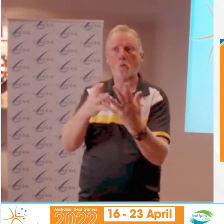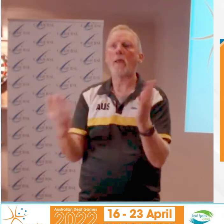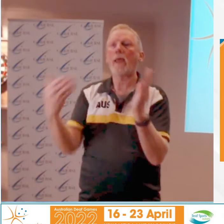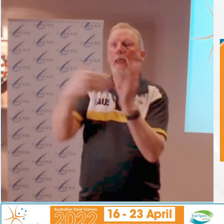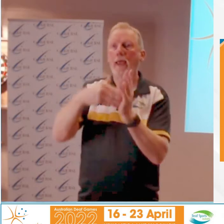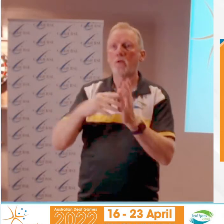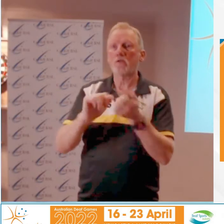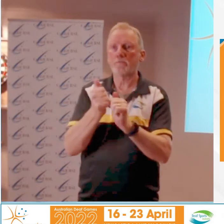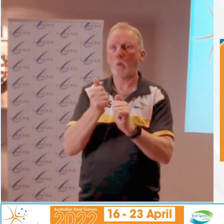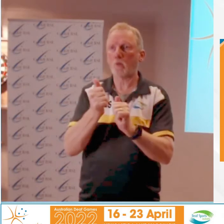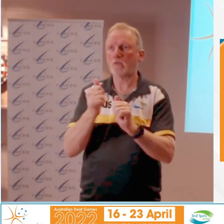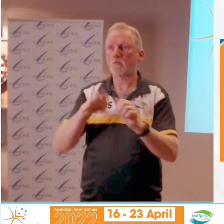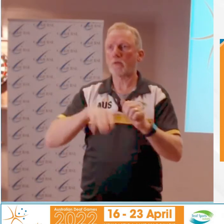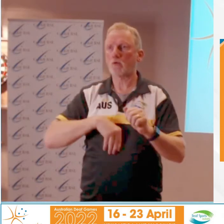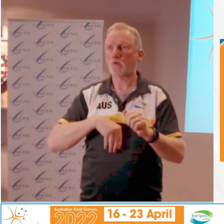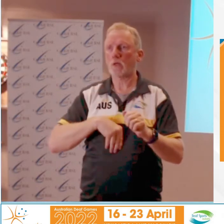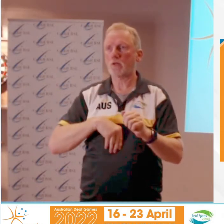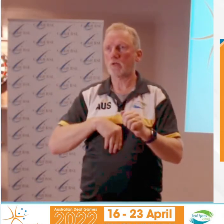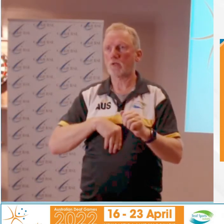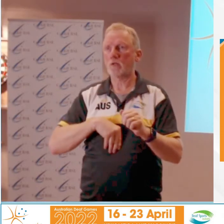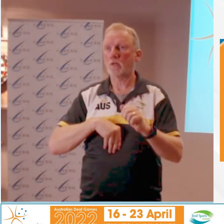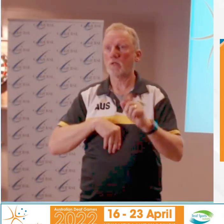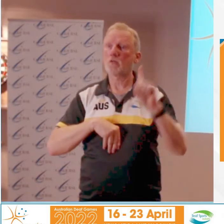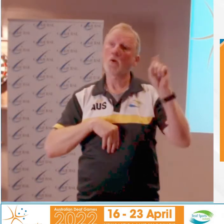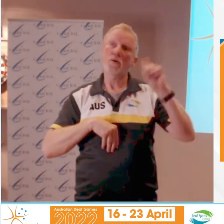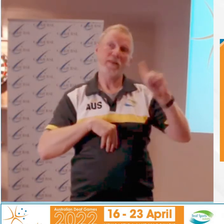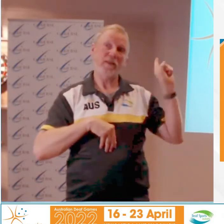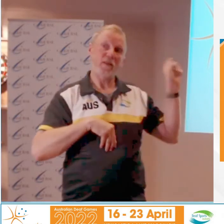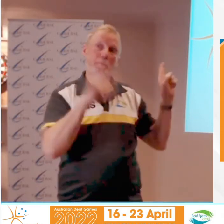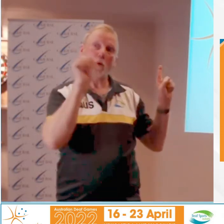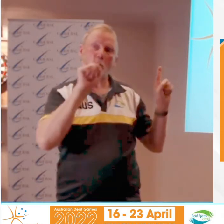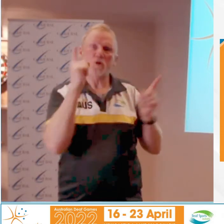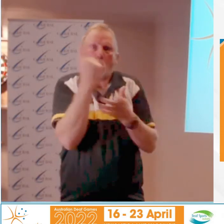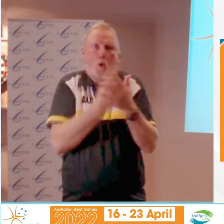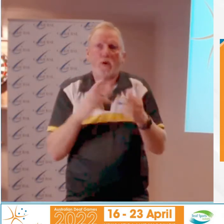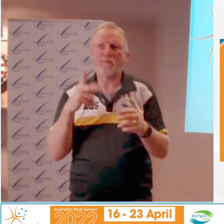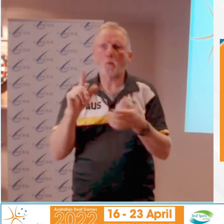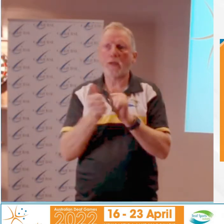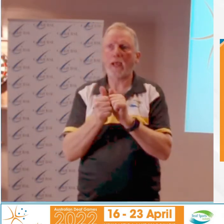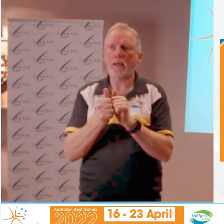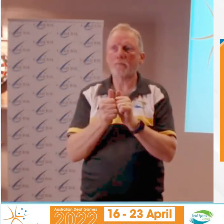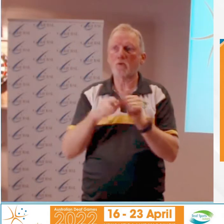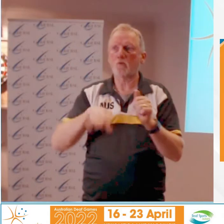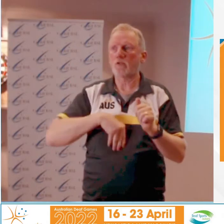we will have the schedule of sports and you can register for which one you want to go to